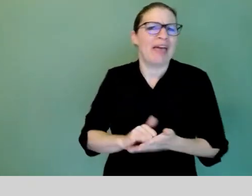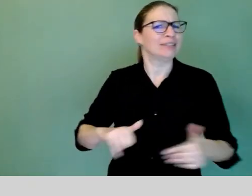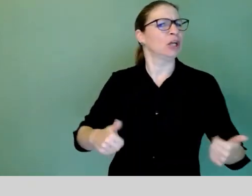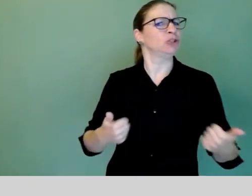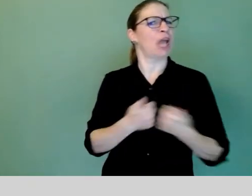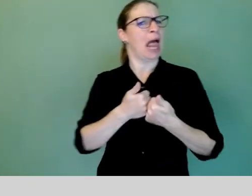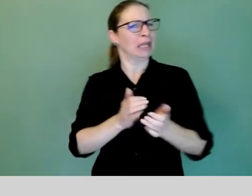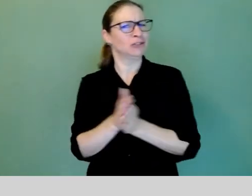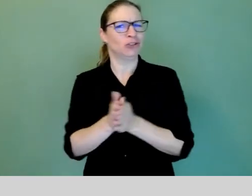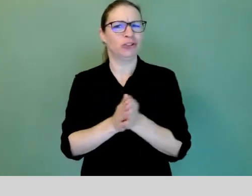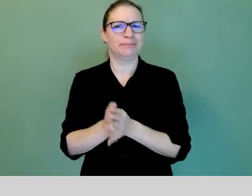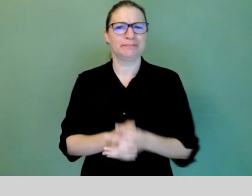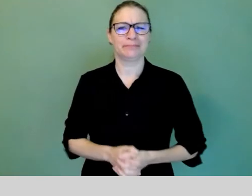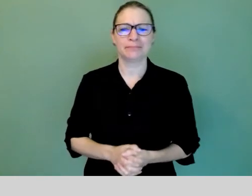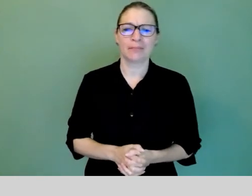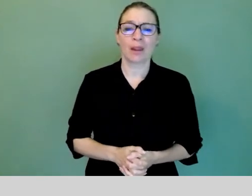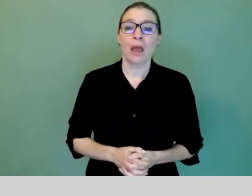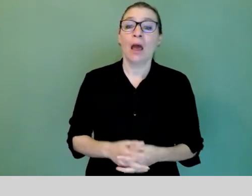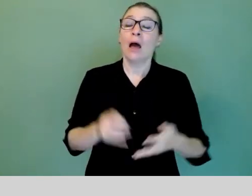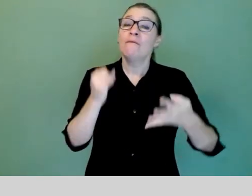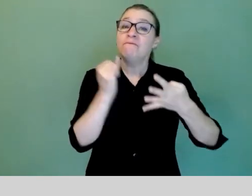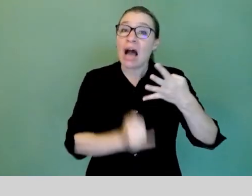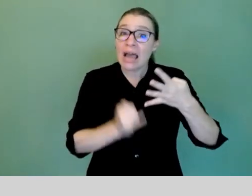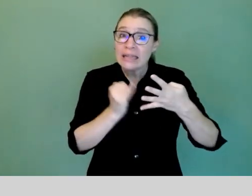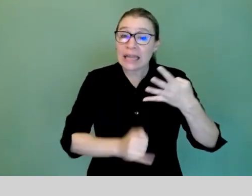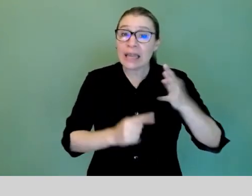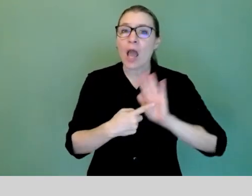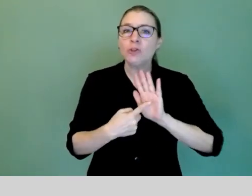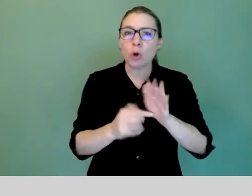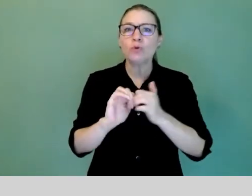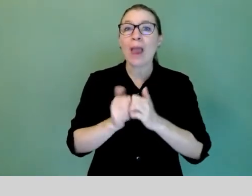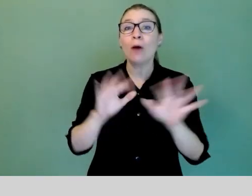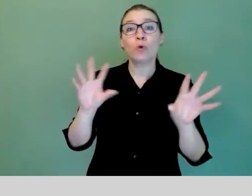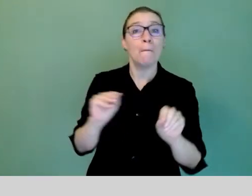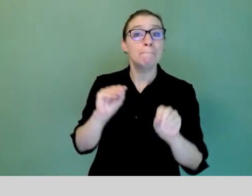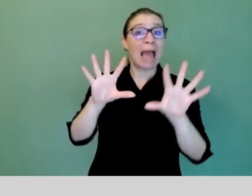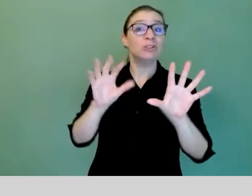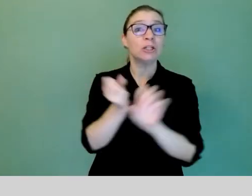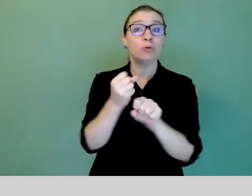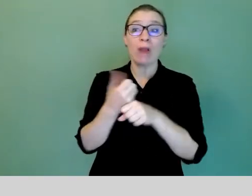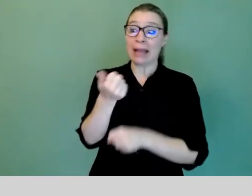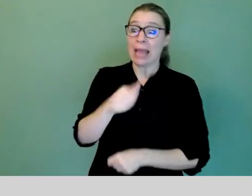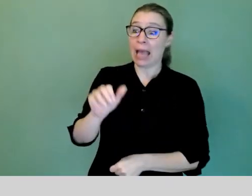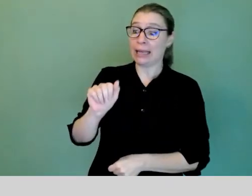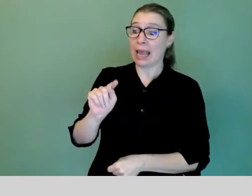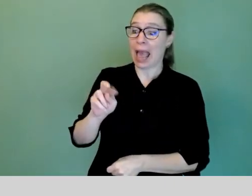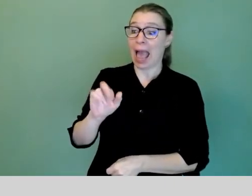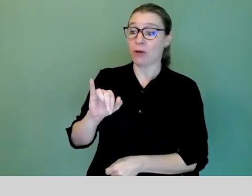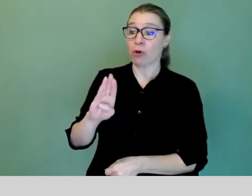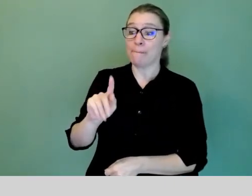And finally, you discovered how to magically create any attributes you like on request.